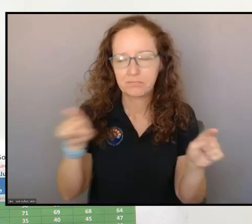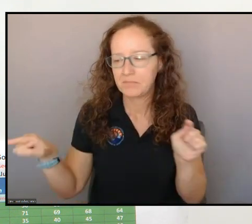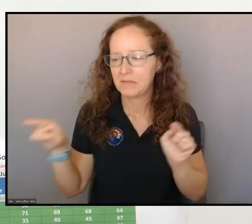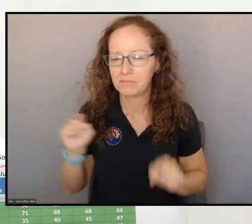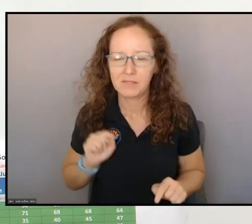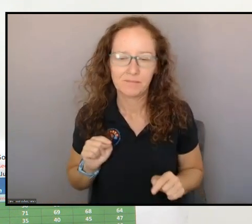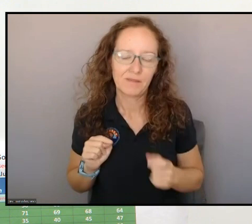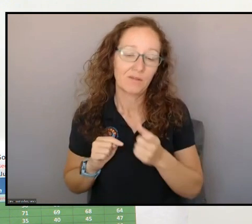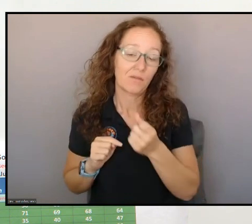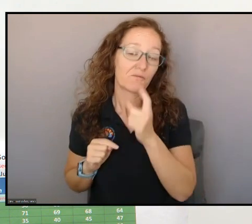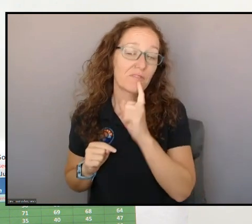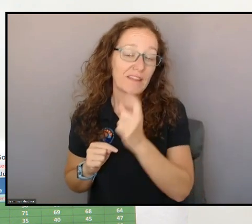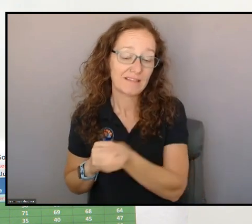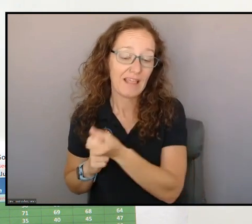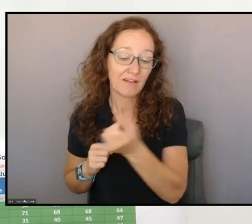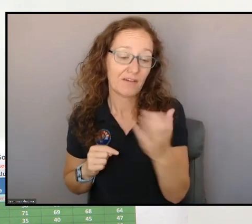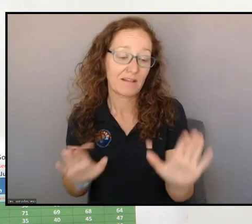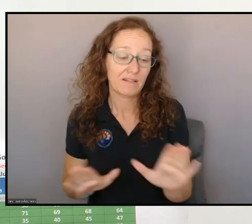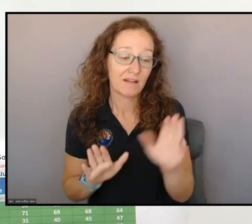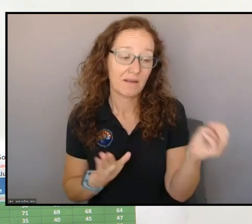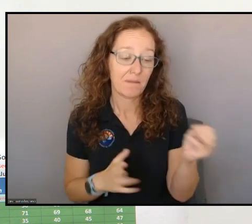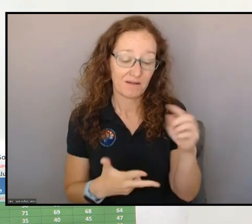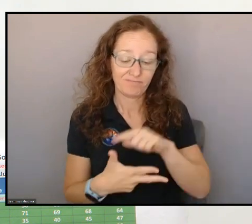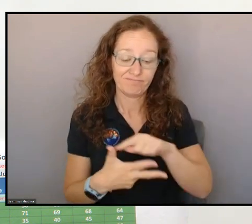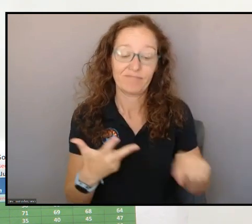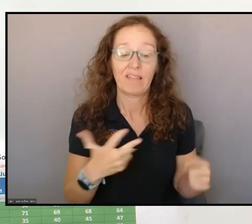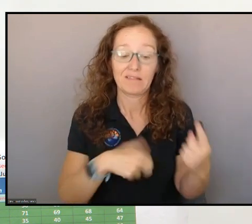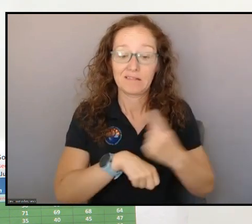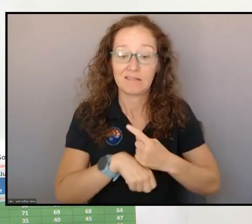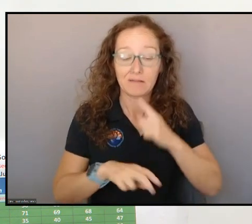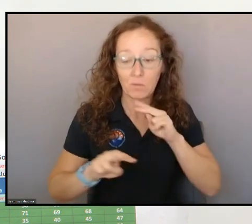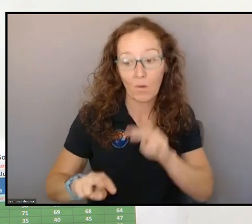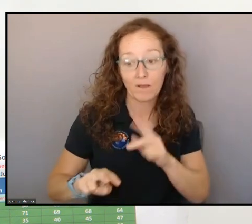type of significant flash flooding. And the next slide.